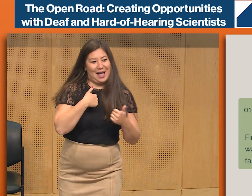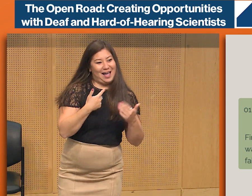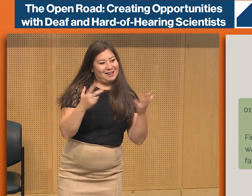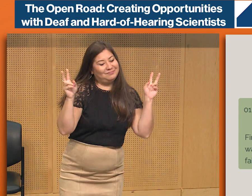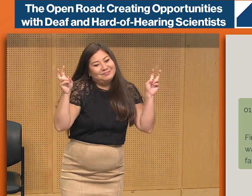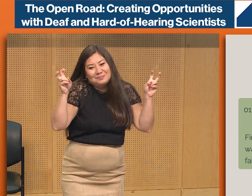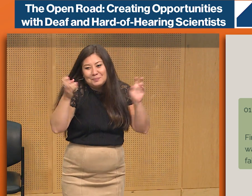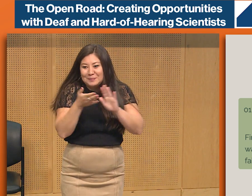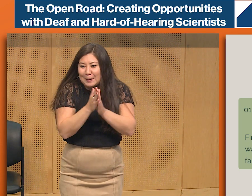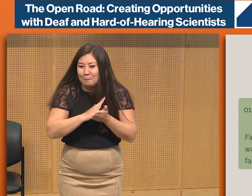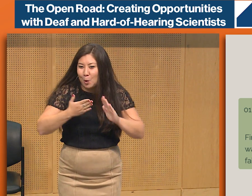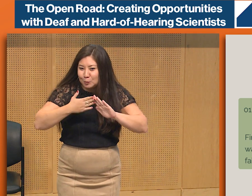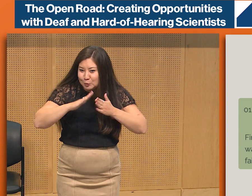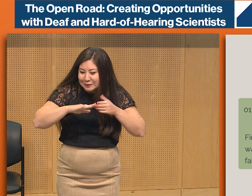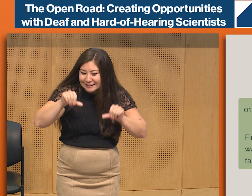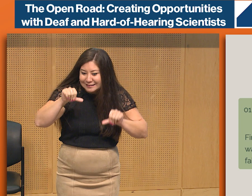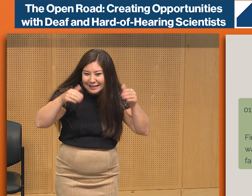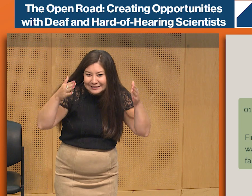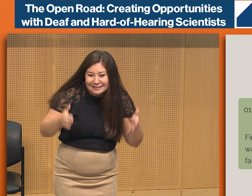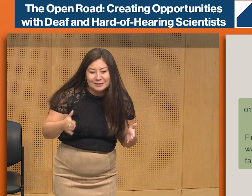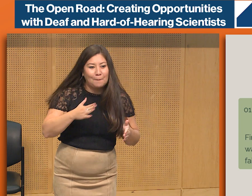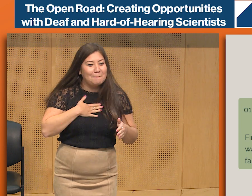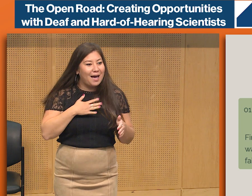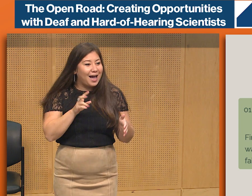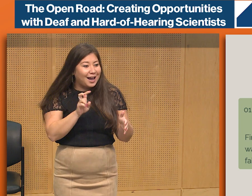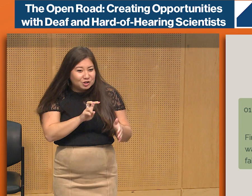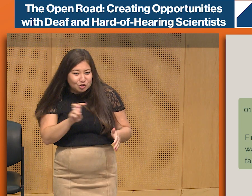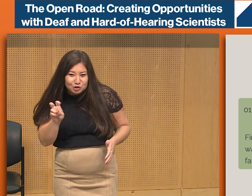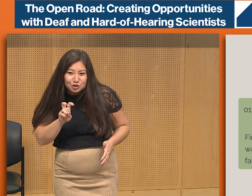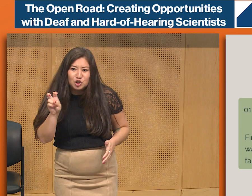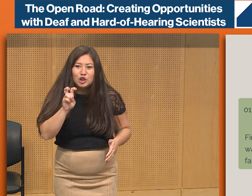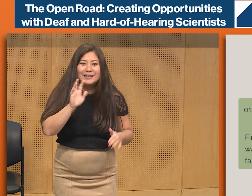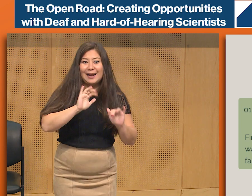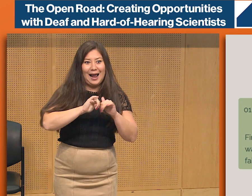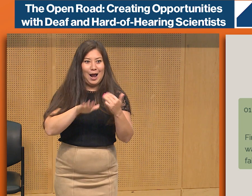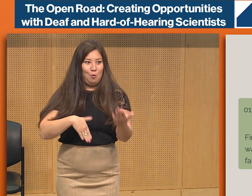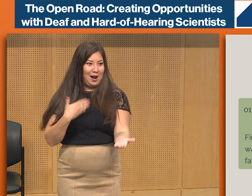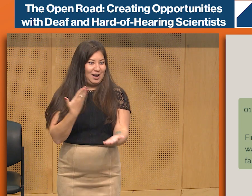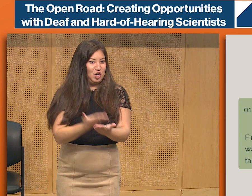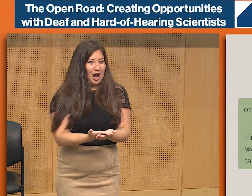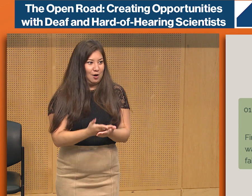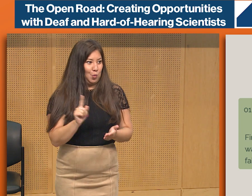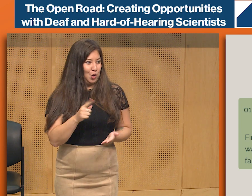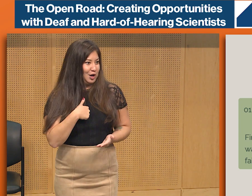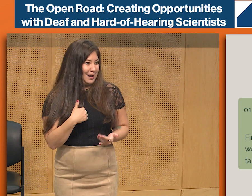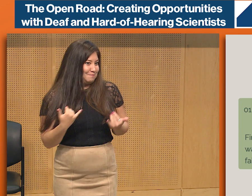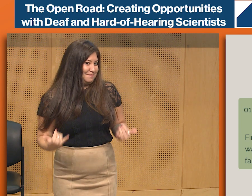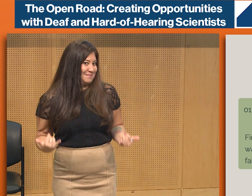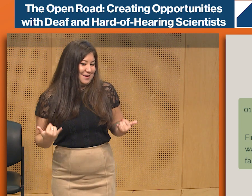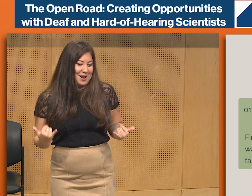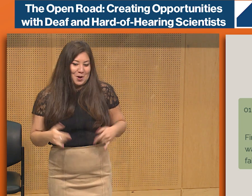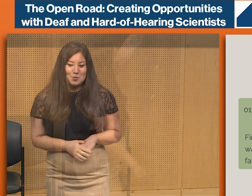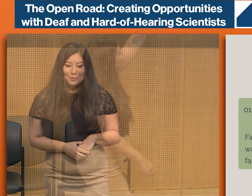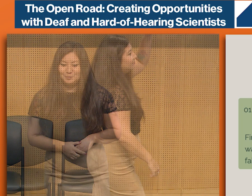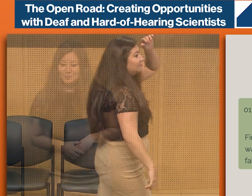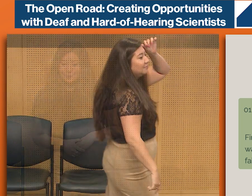how I became a community scientist and my journey--about how I got to where I am today.